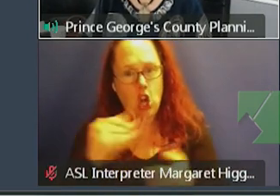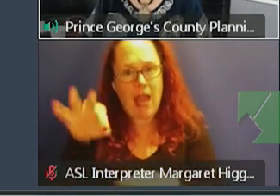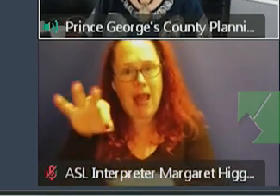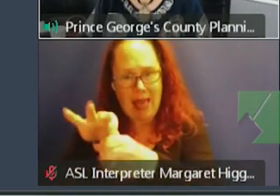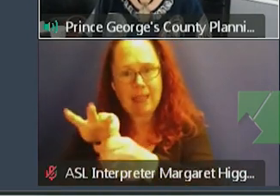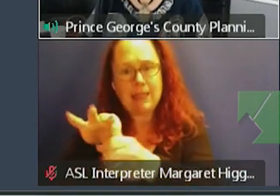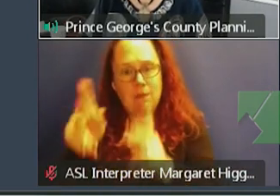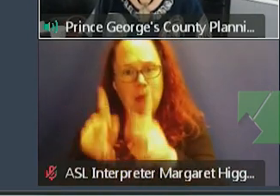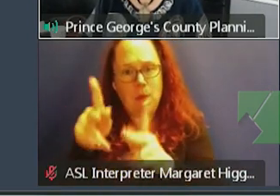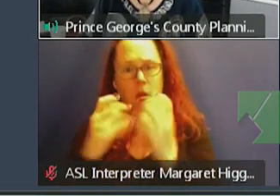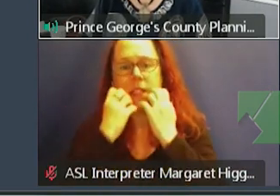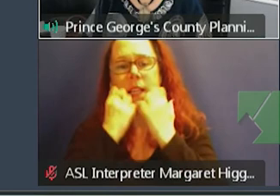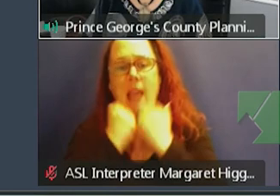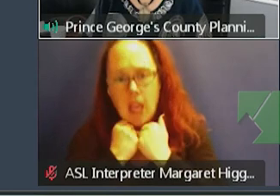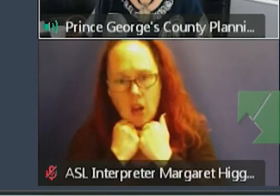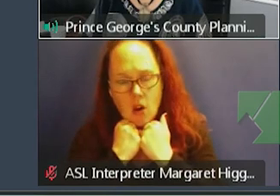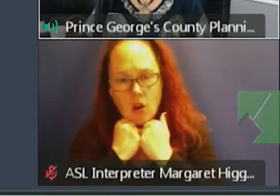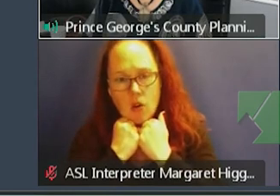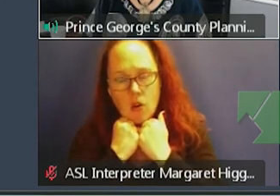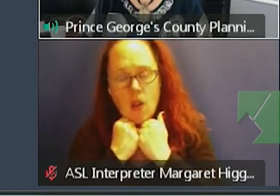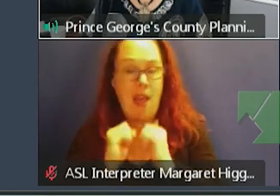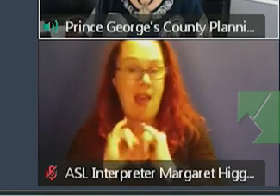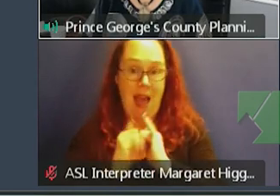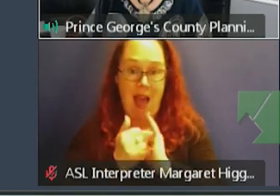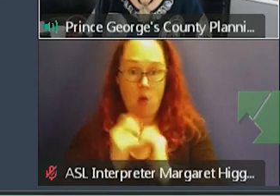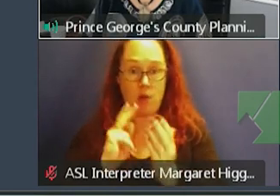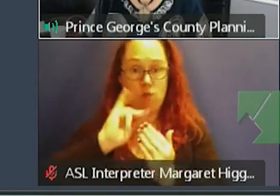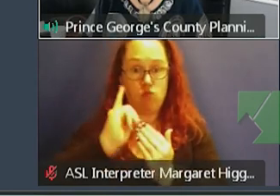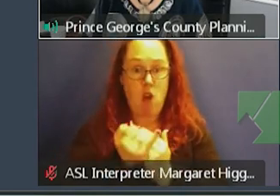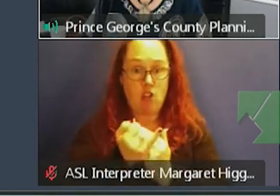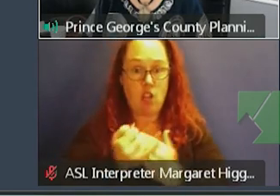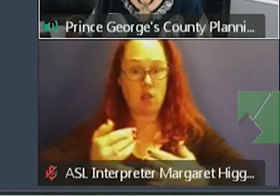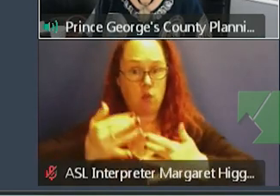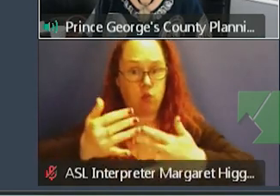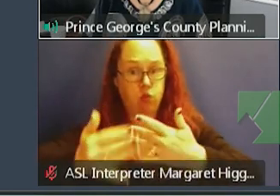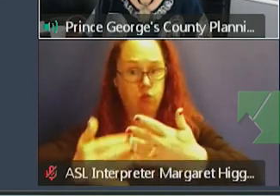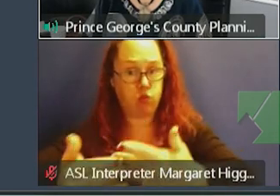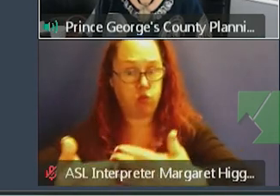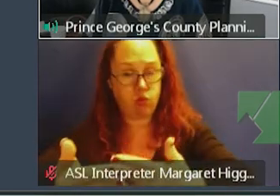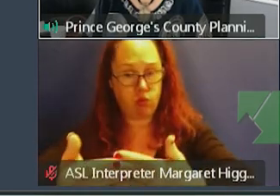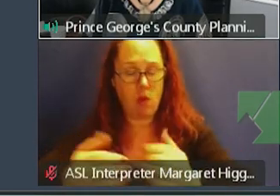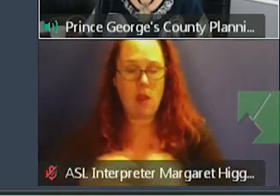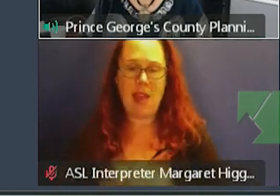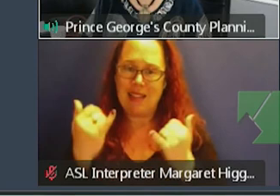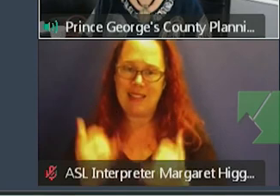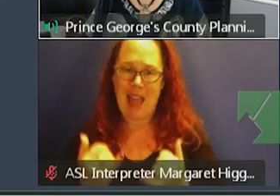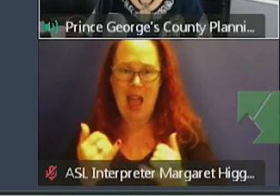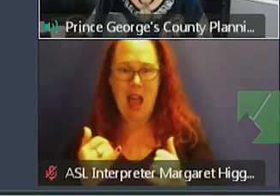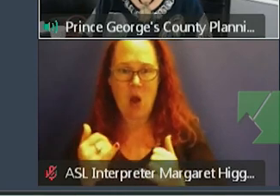And however, we got to this point where it, where folks in the community have the appearance that they